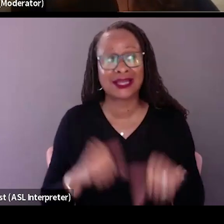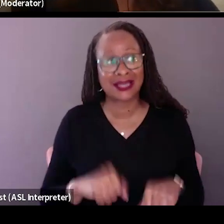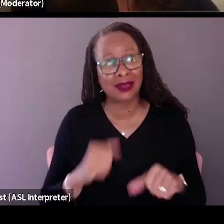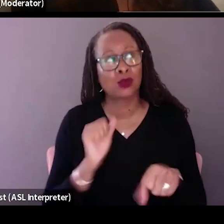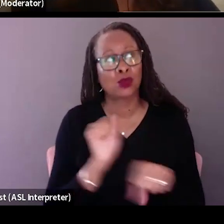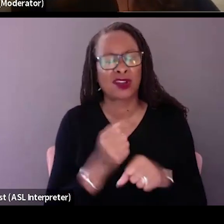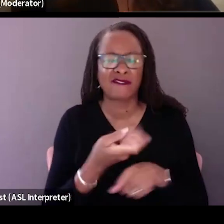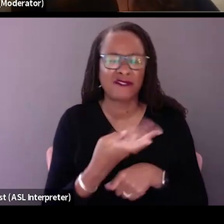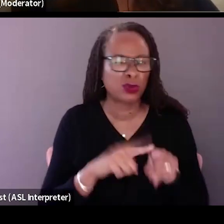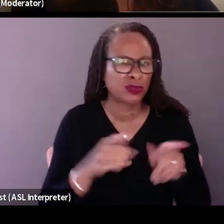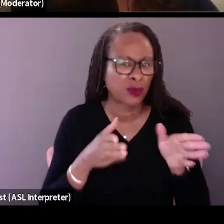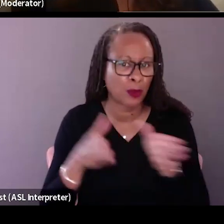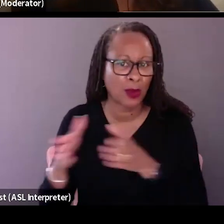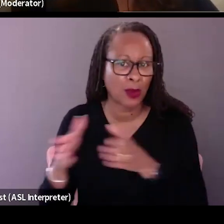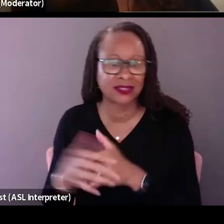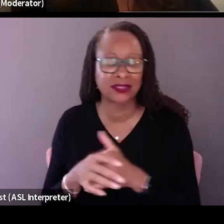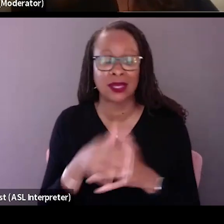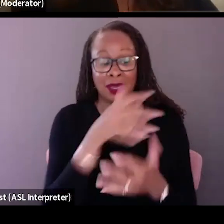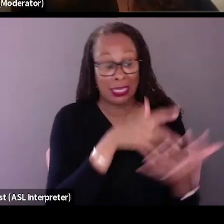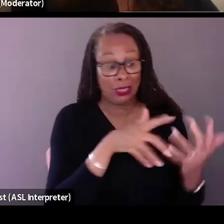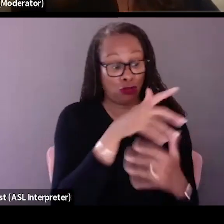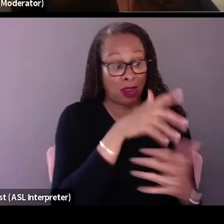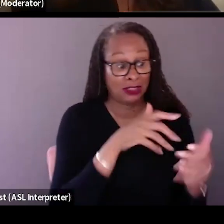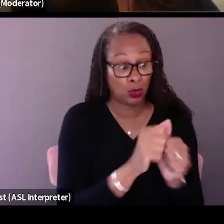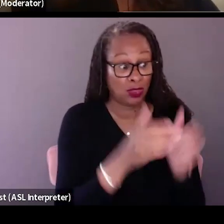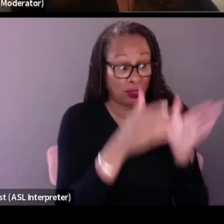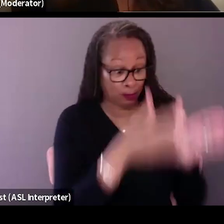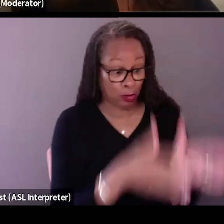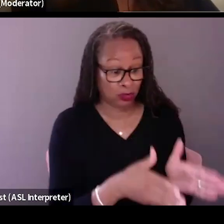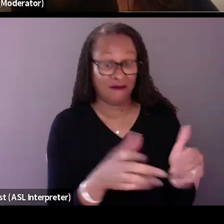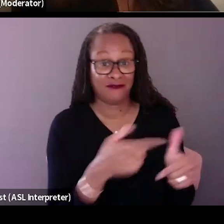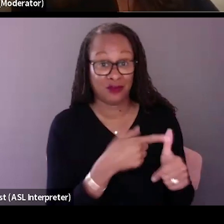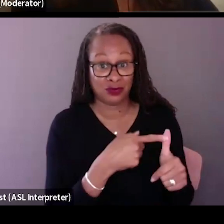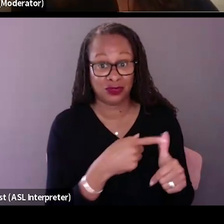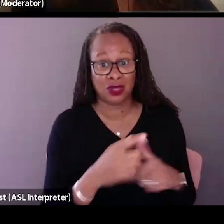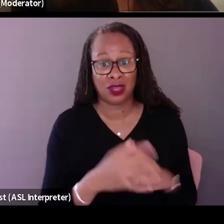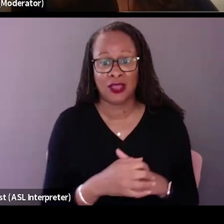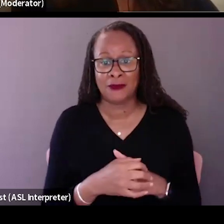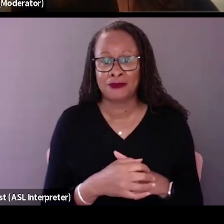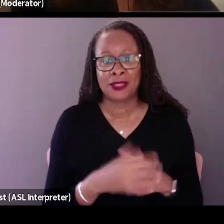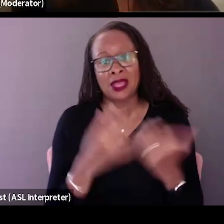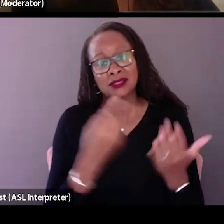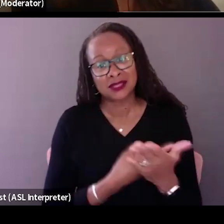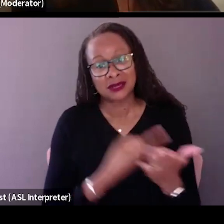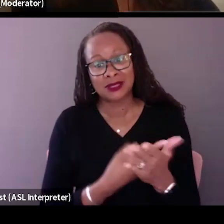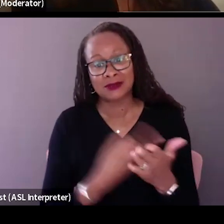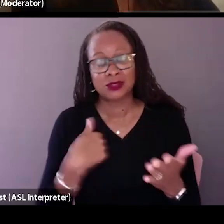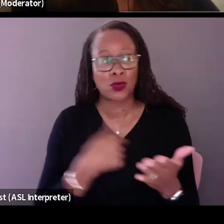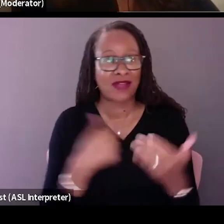of interacting at first with the subjects and you know, sometimes we'll spend a lot of time,